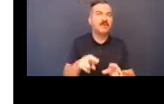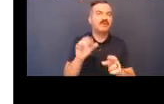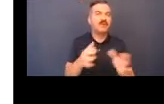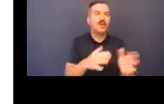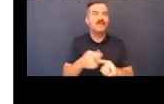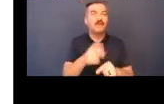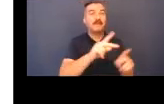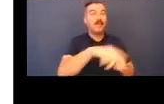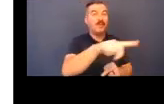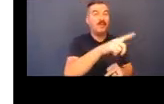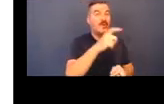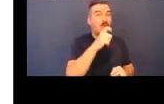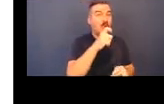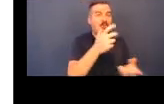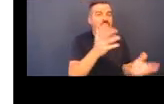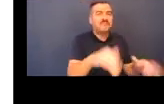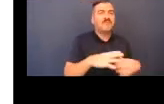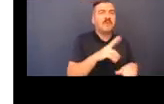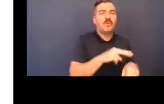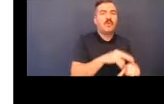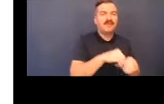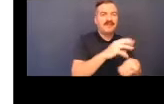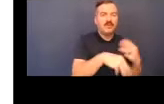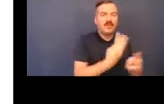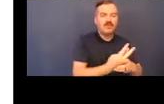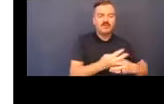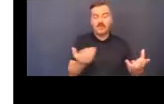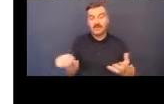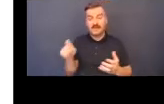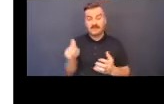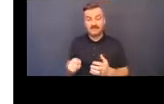15:43:06 people who are at home in that world, or they must determine the accessibility of